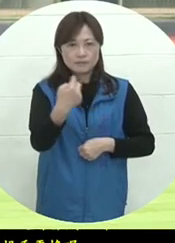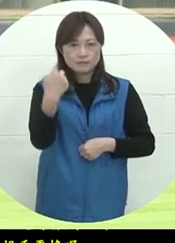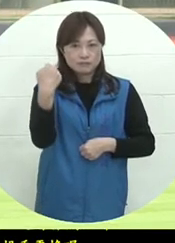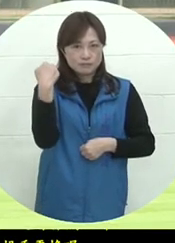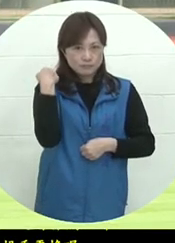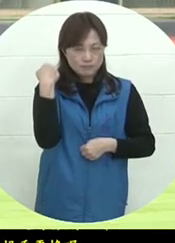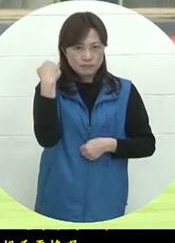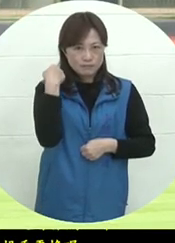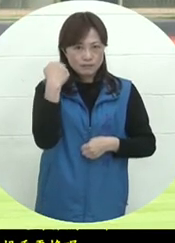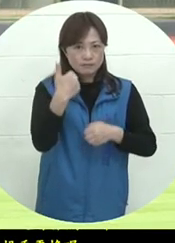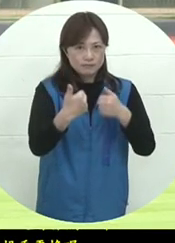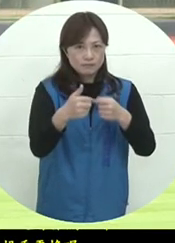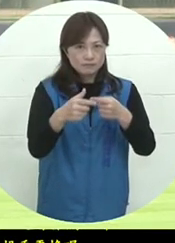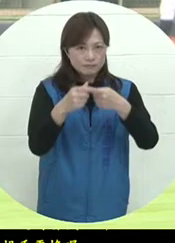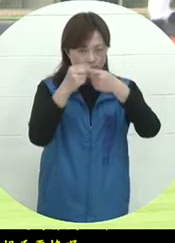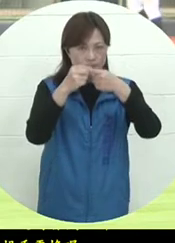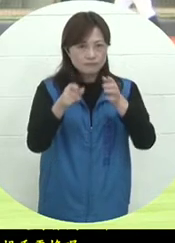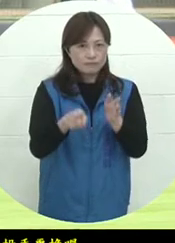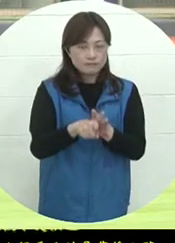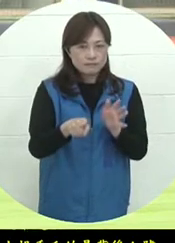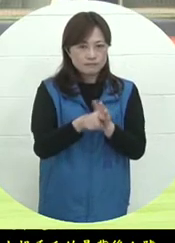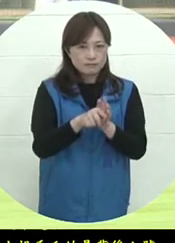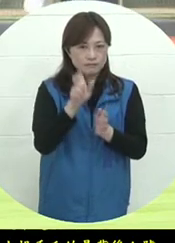This silver Wig is very fast.